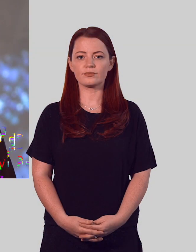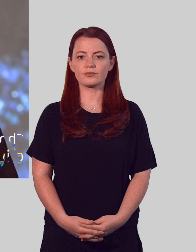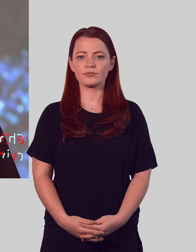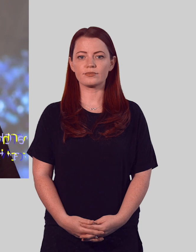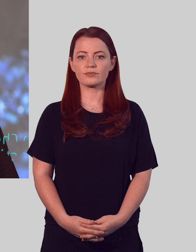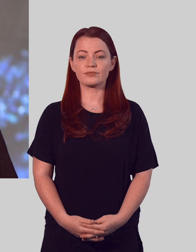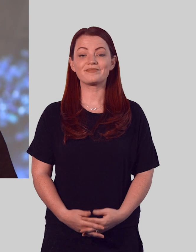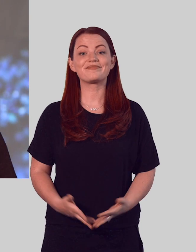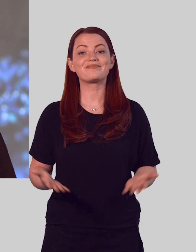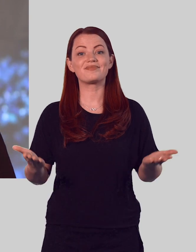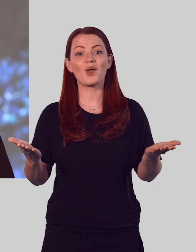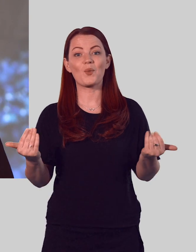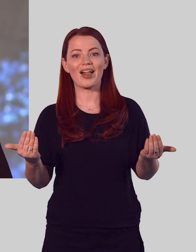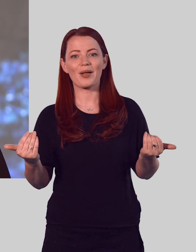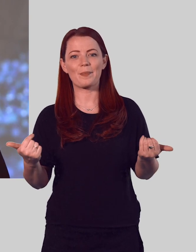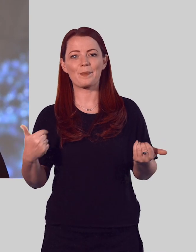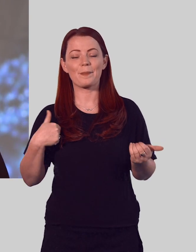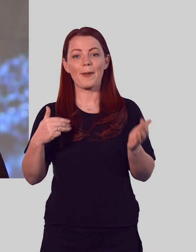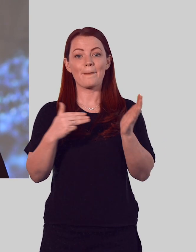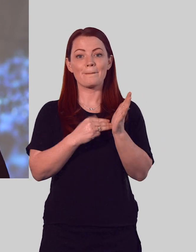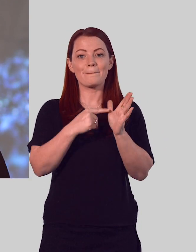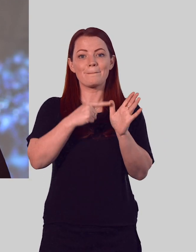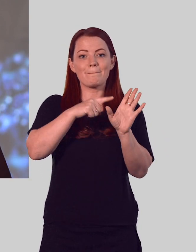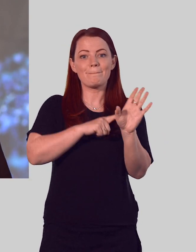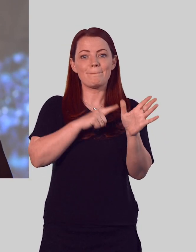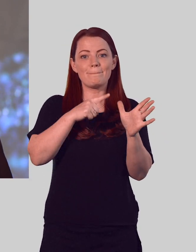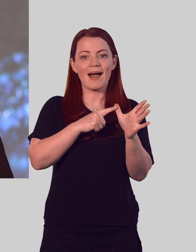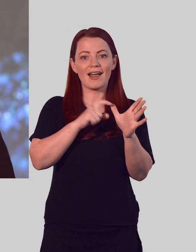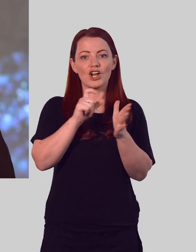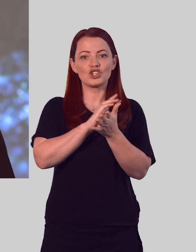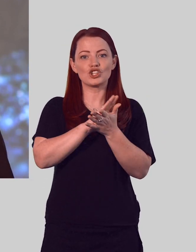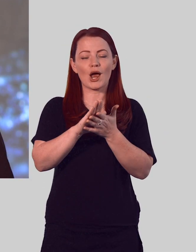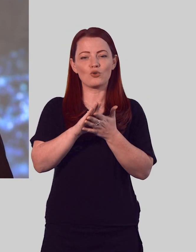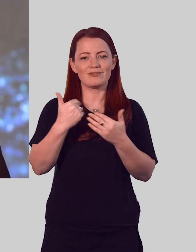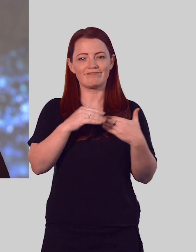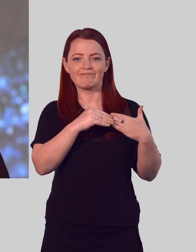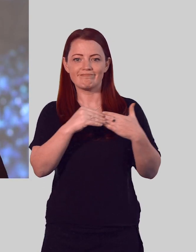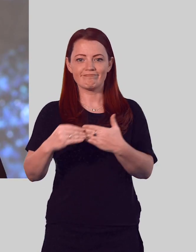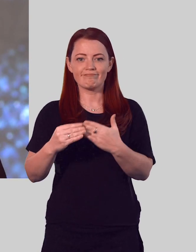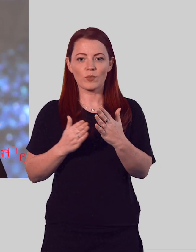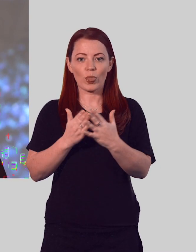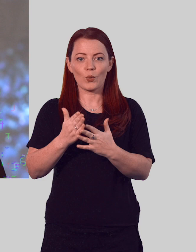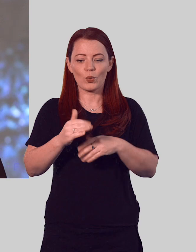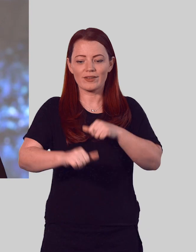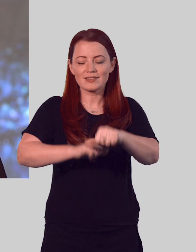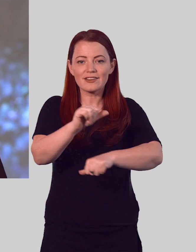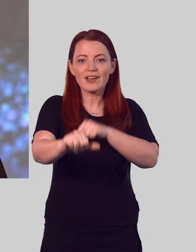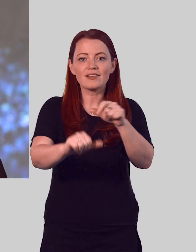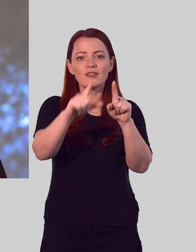Welcome, I'm Maya Chowdhury and I'm your guide through this video series on digital participatory theatre.